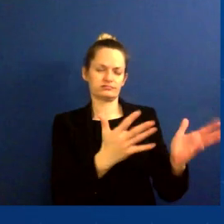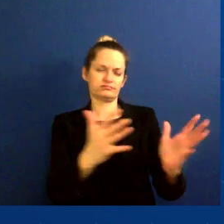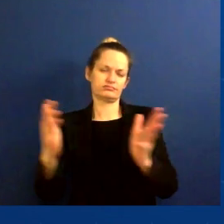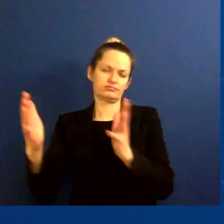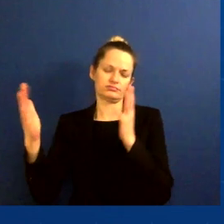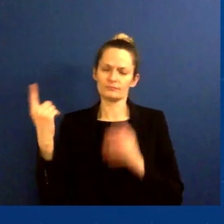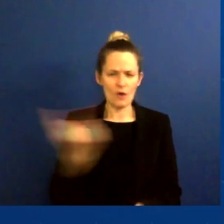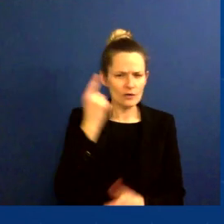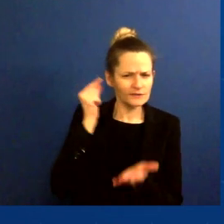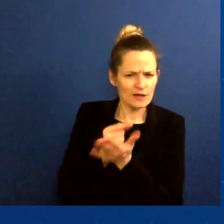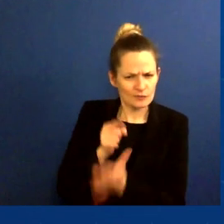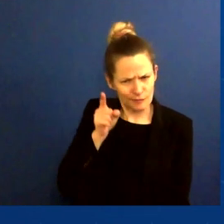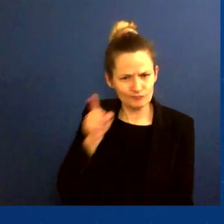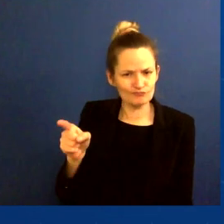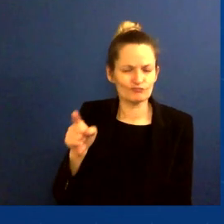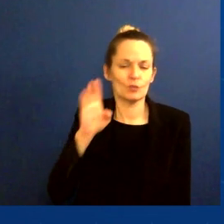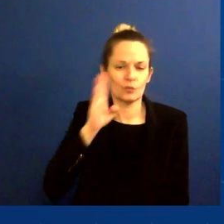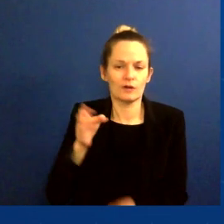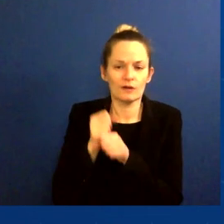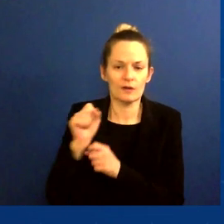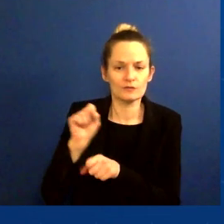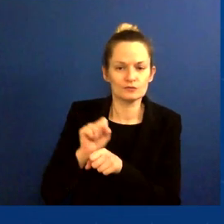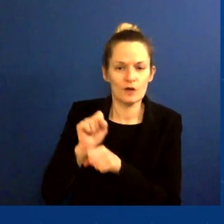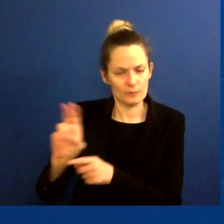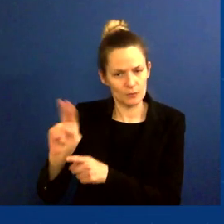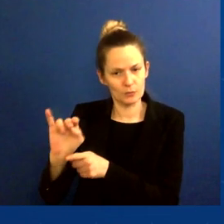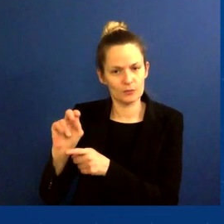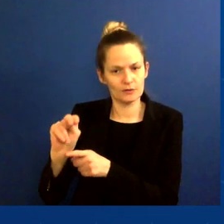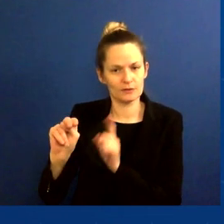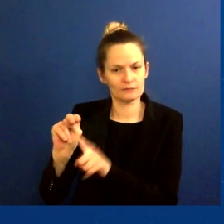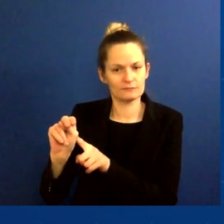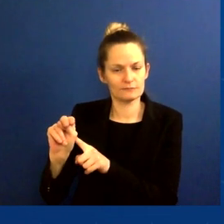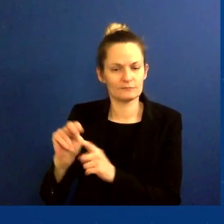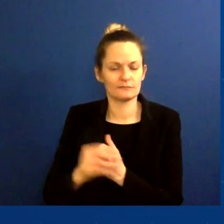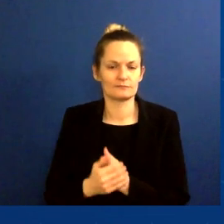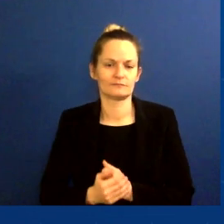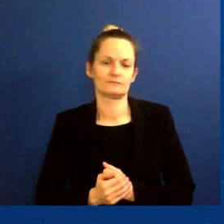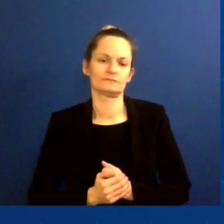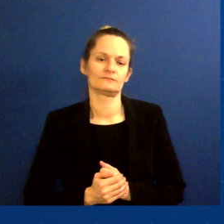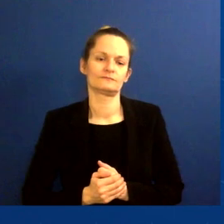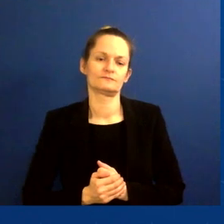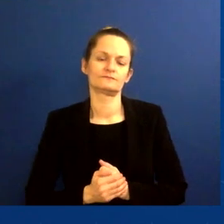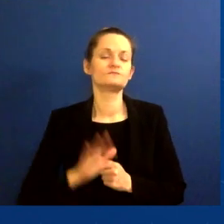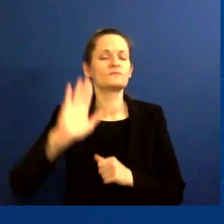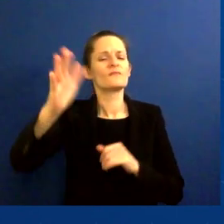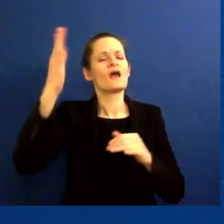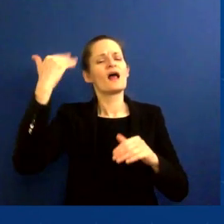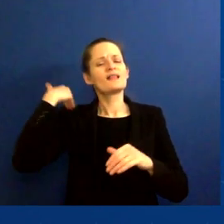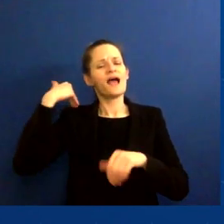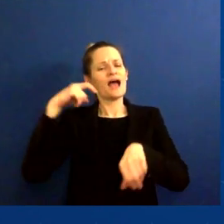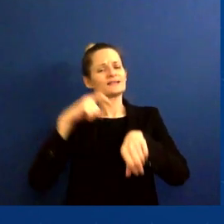The last time we tried it, there were so many exceptions, I think only 19, 20 jobs .